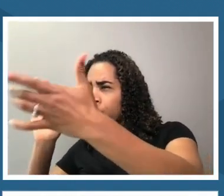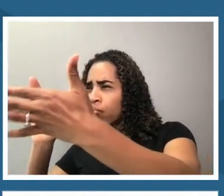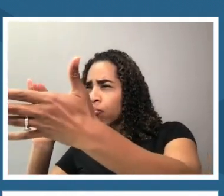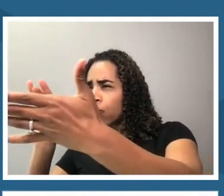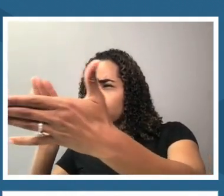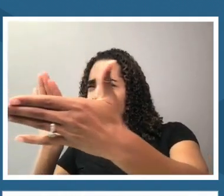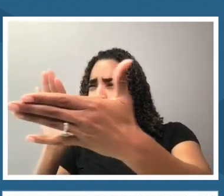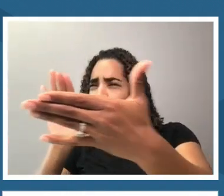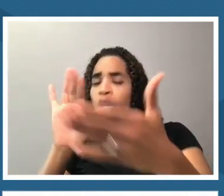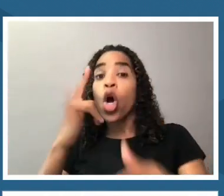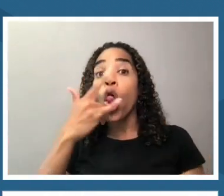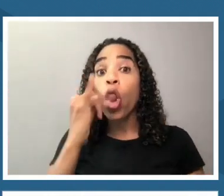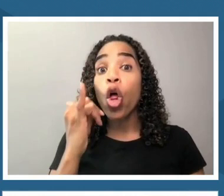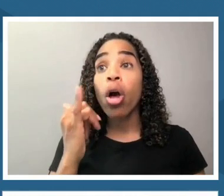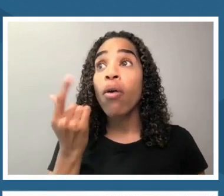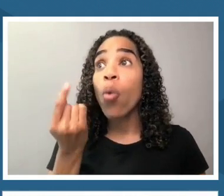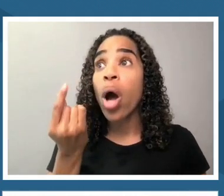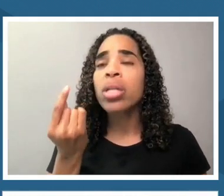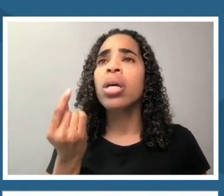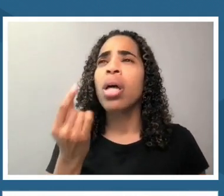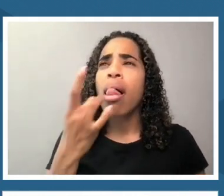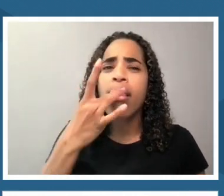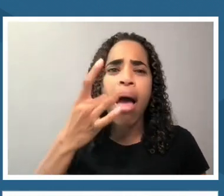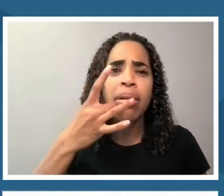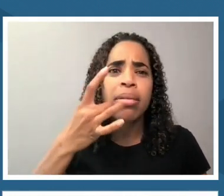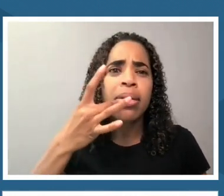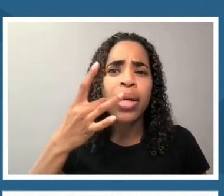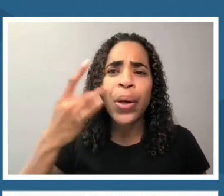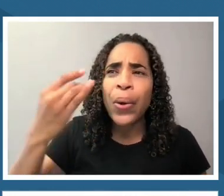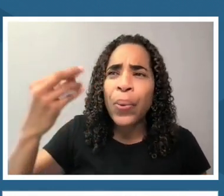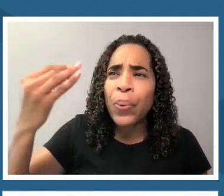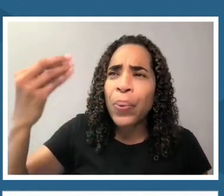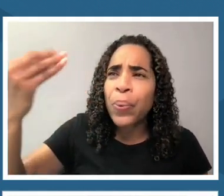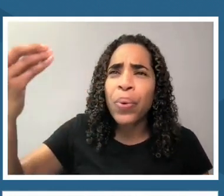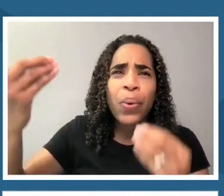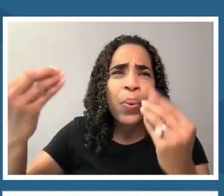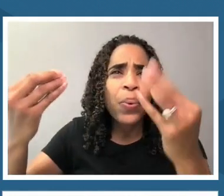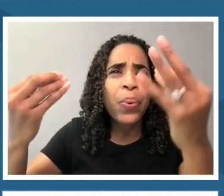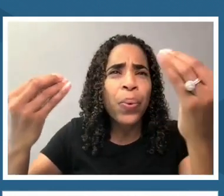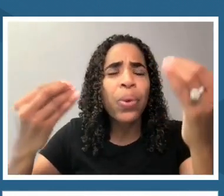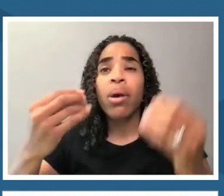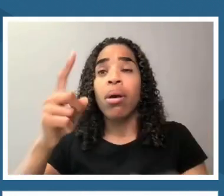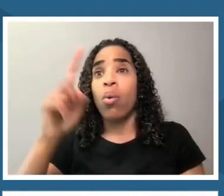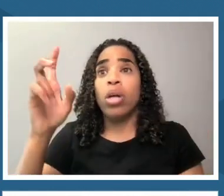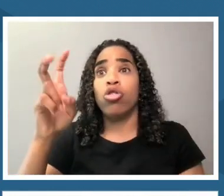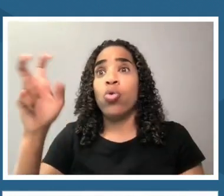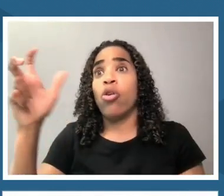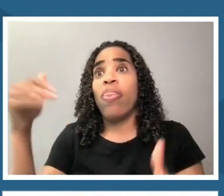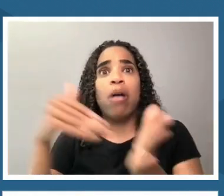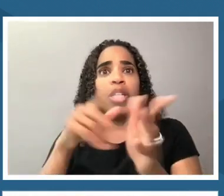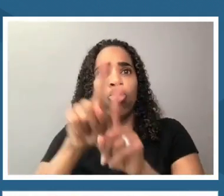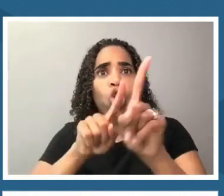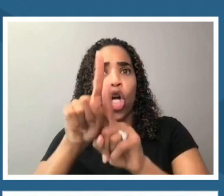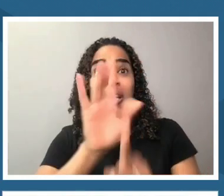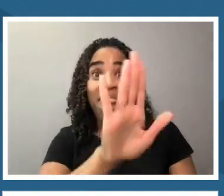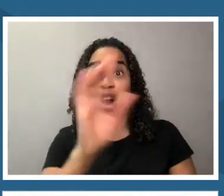from thousands hundreds of thousands of stars continuously over a long period of time